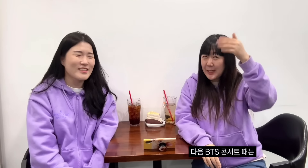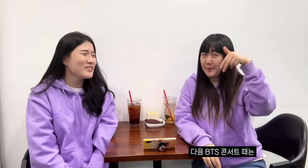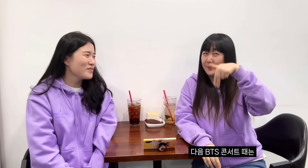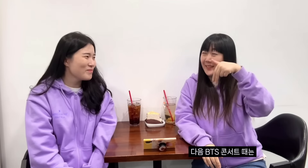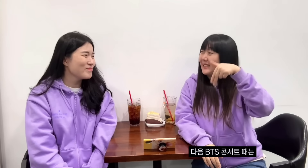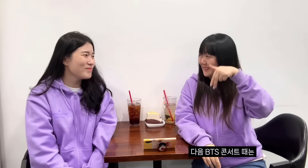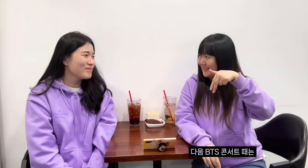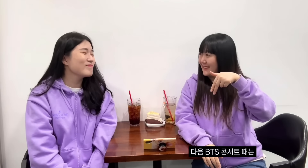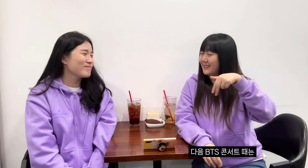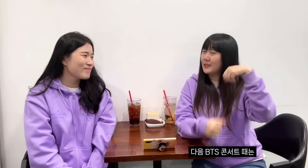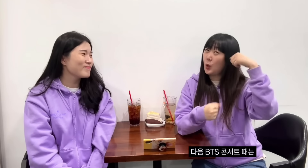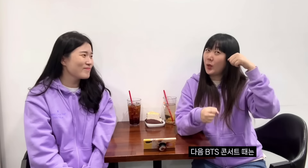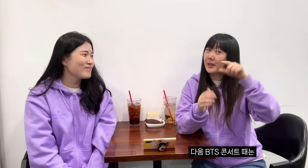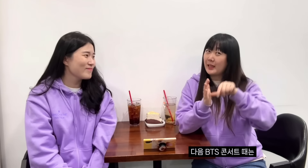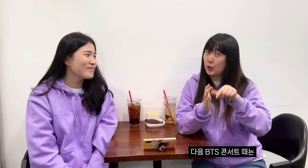At the next BTS concert,